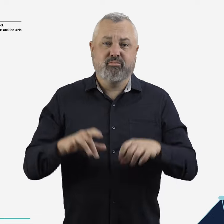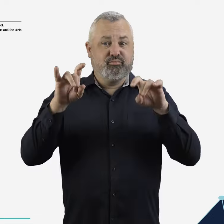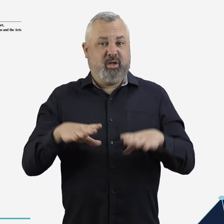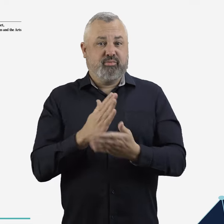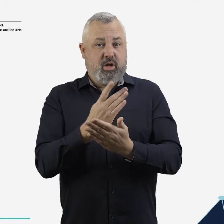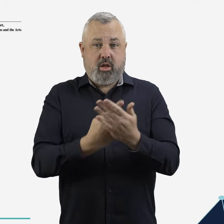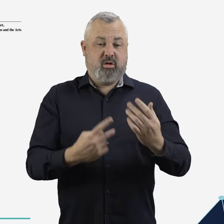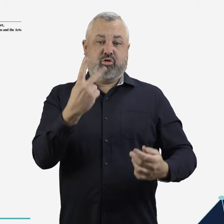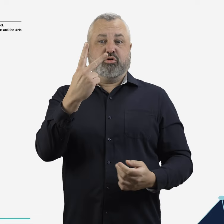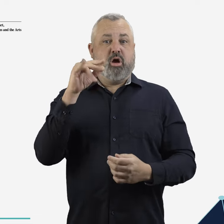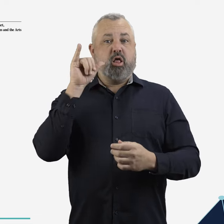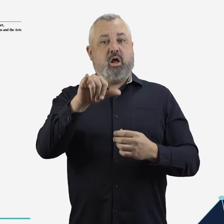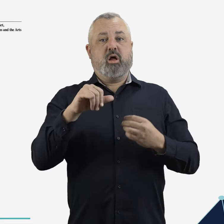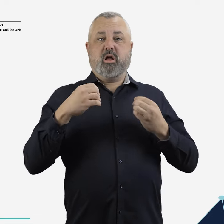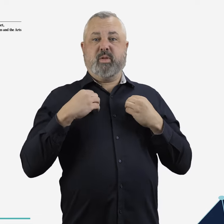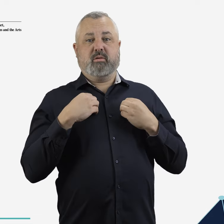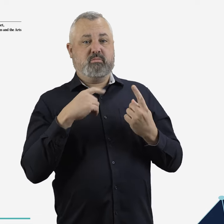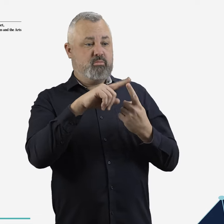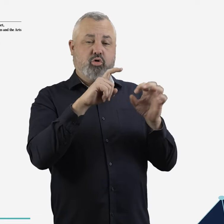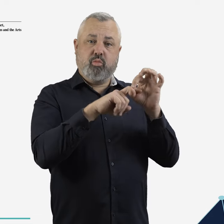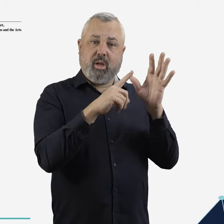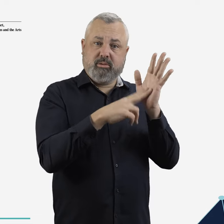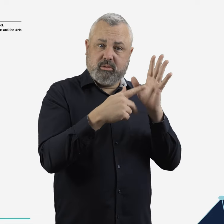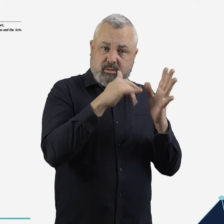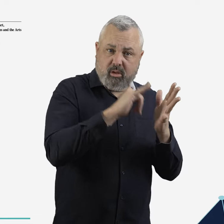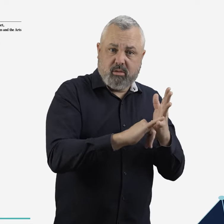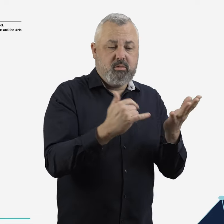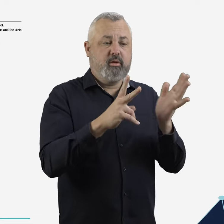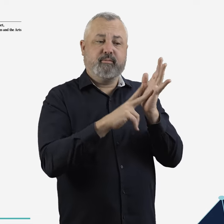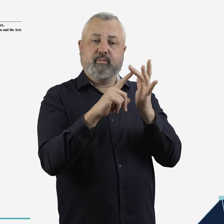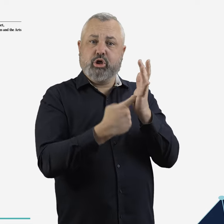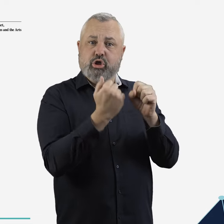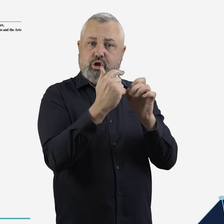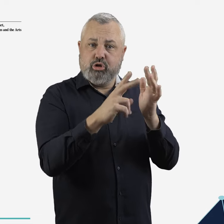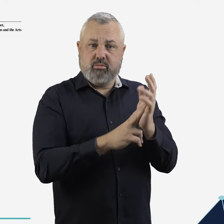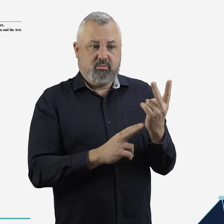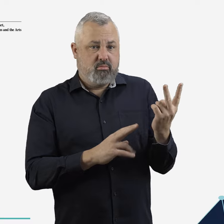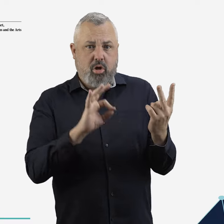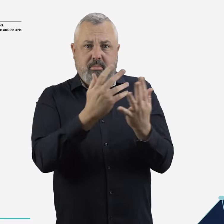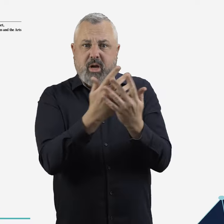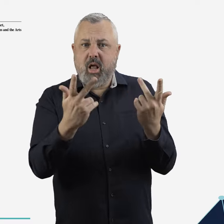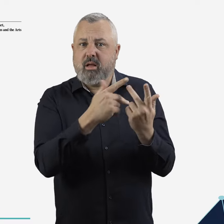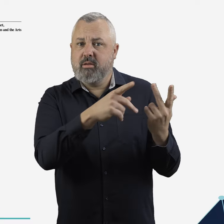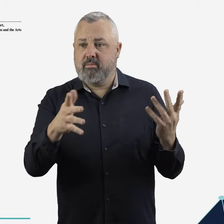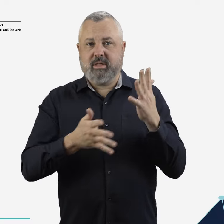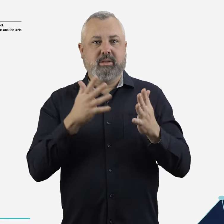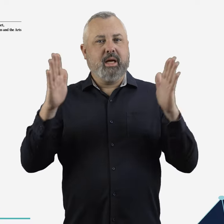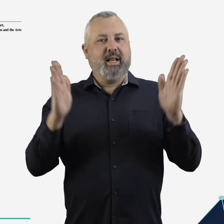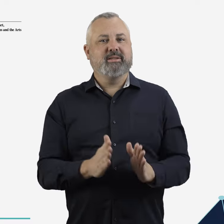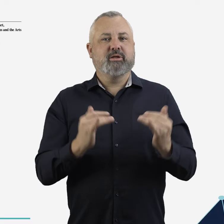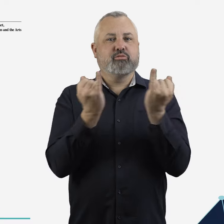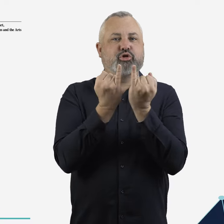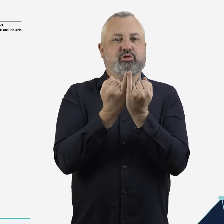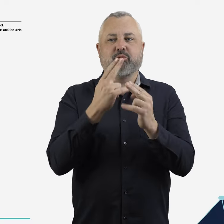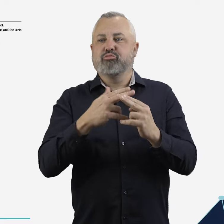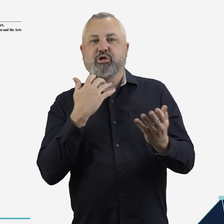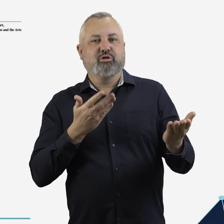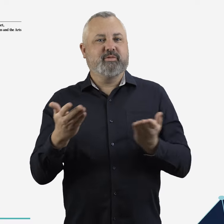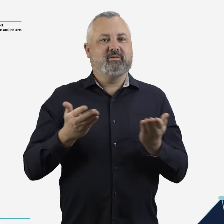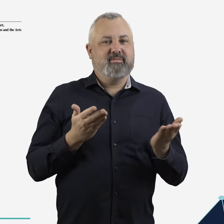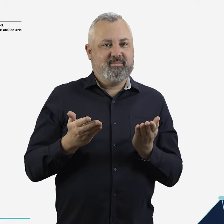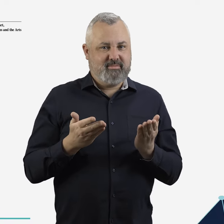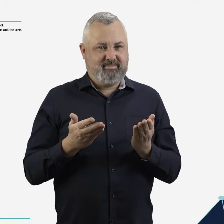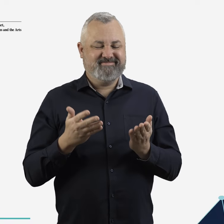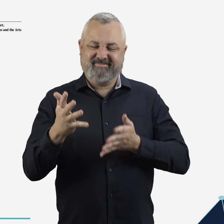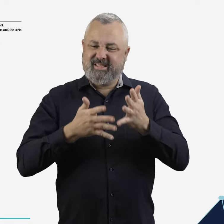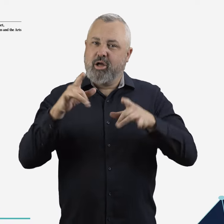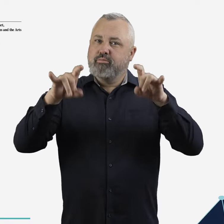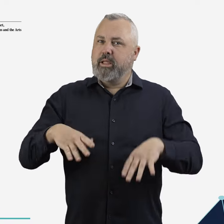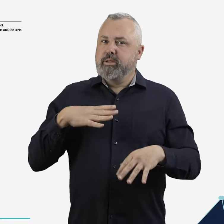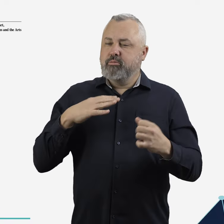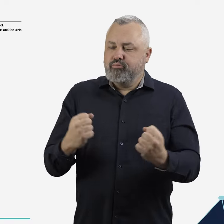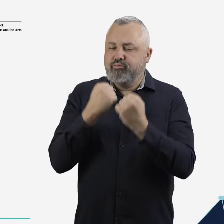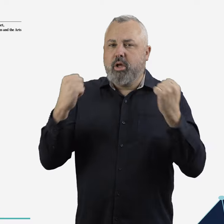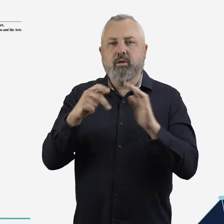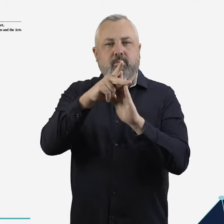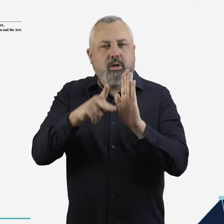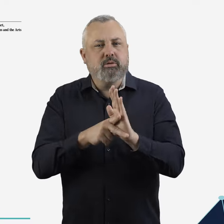which has never grown sustainably beyond 2 major carriers – and highlight the critical importance of strong policy and